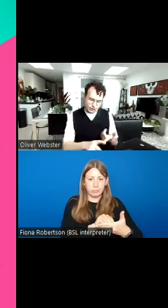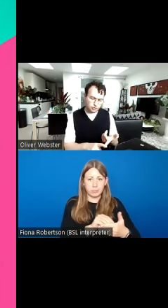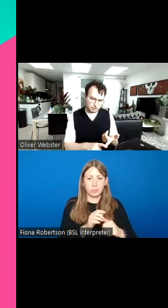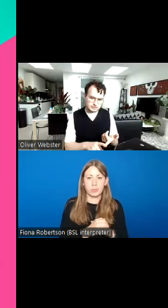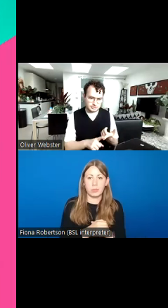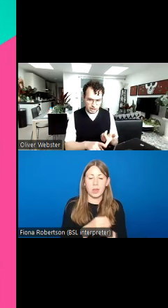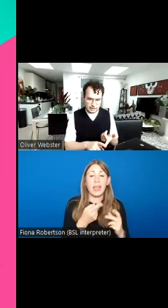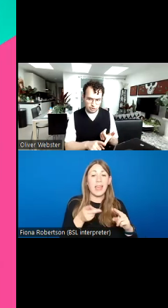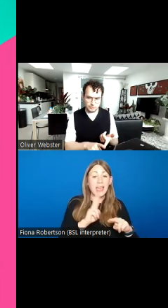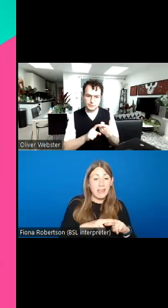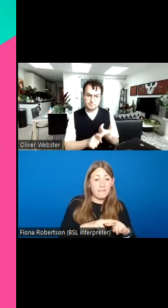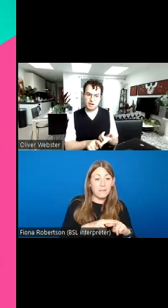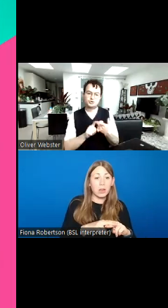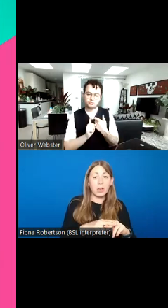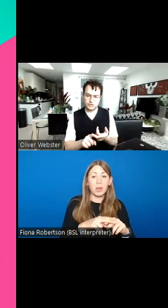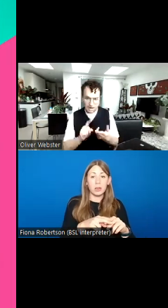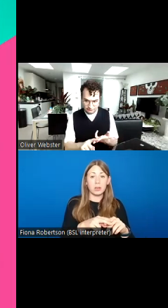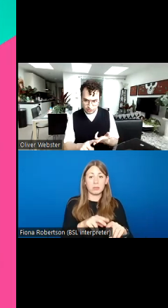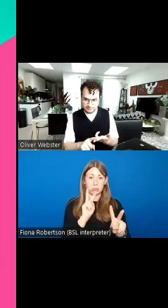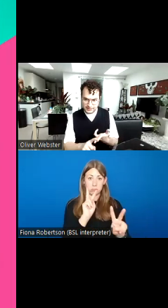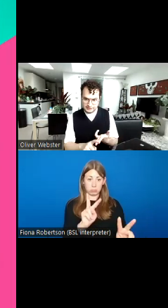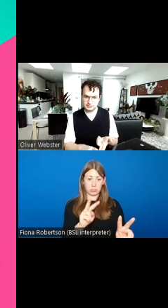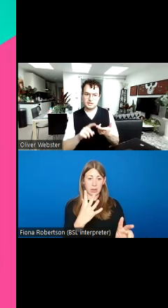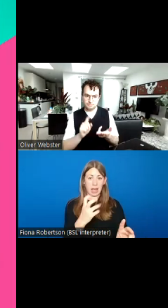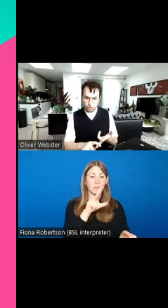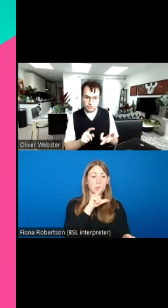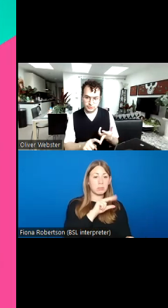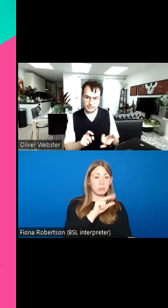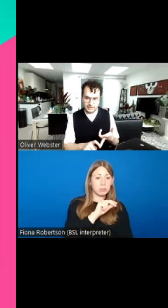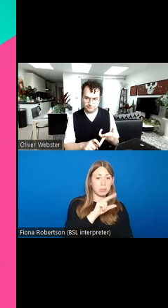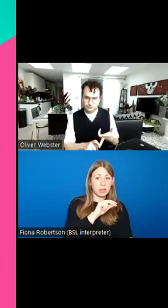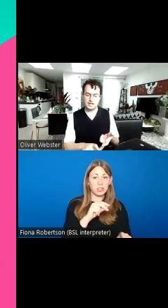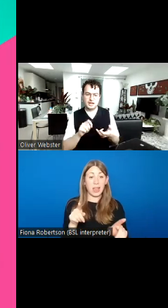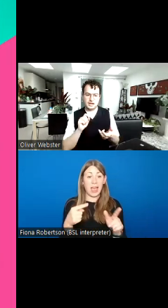prioritize the dialogue, but when you have got space, put the music in.